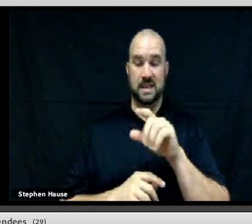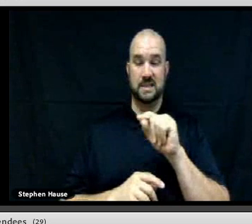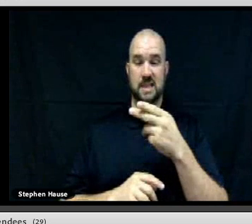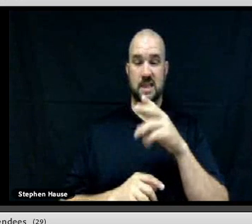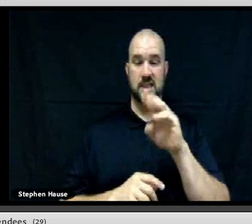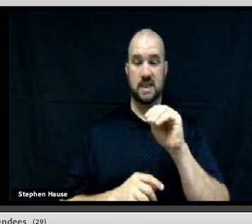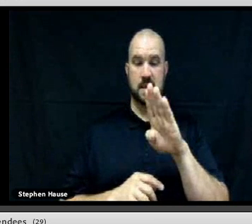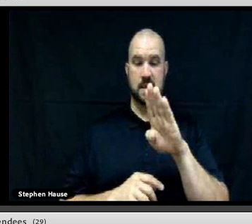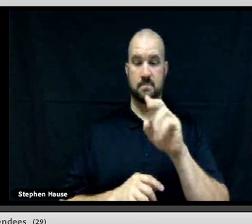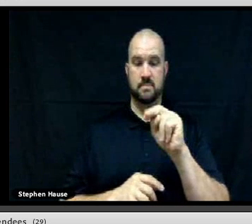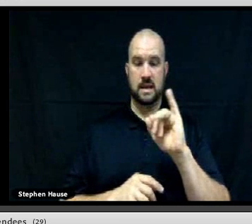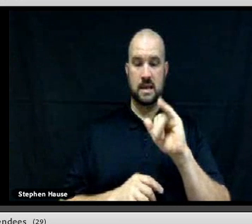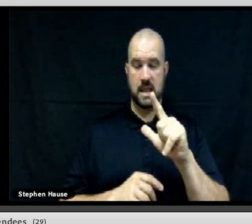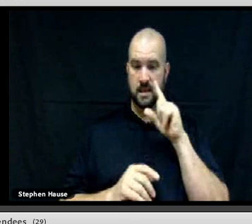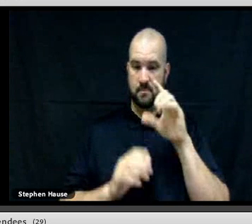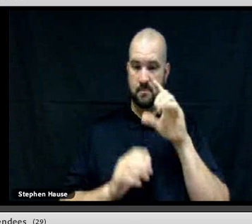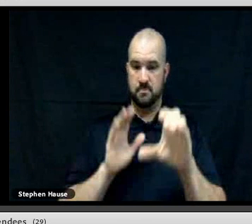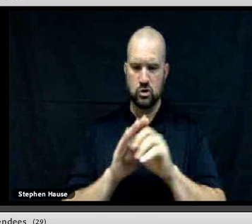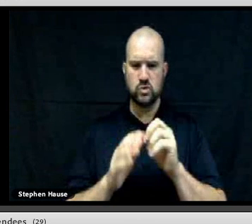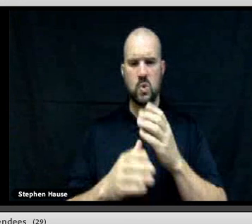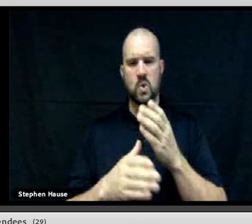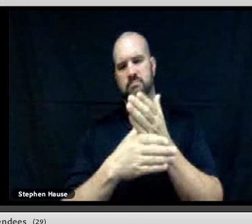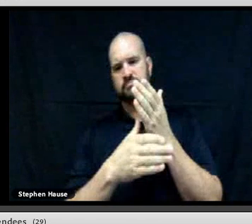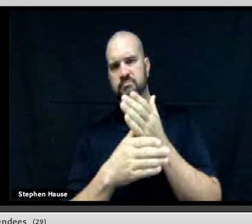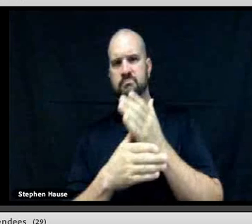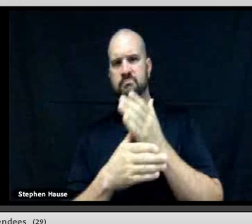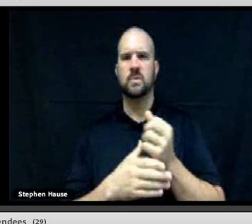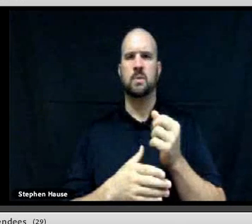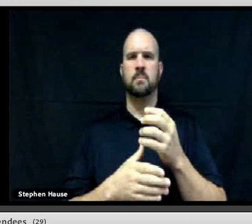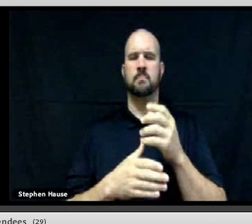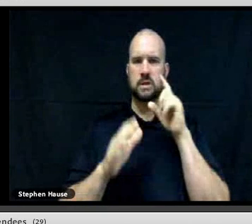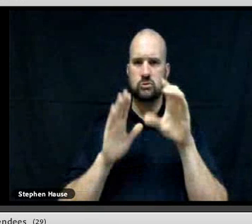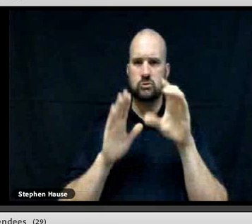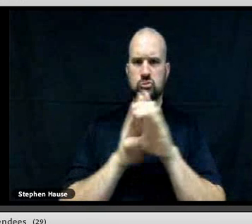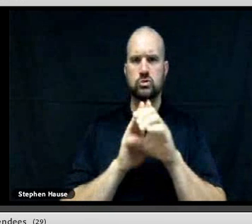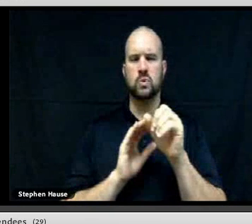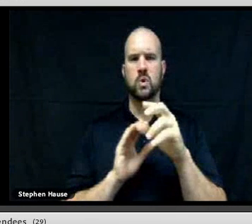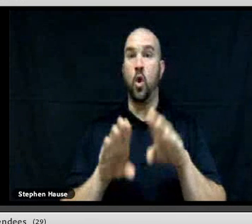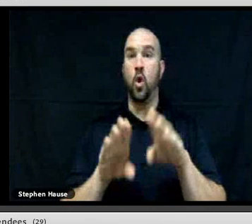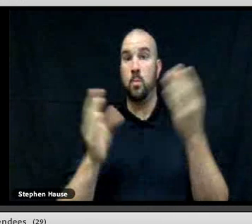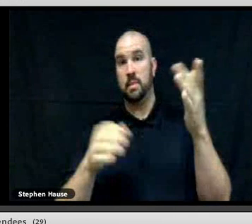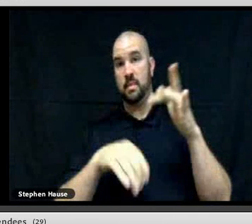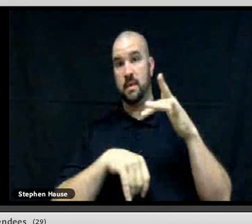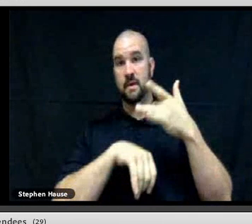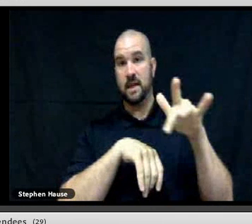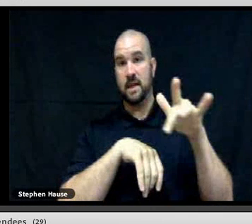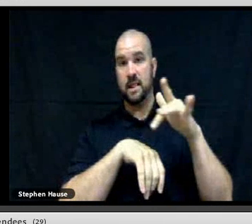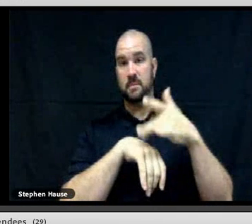are openly available, um, with a Creative Commons license as part of metadata,